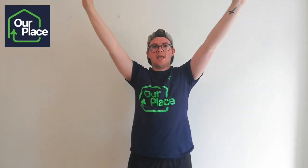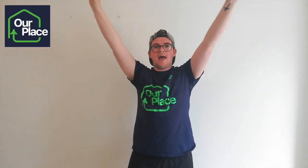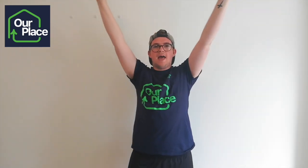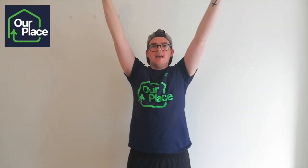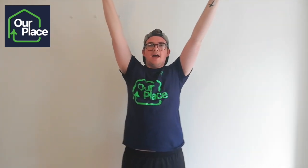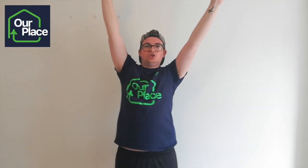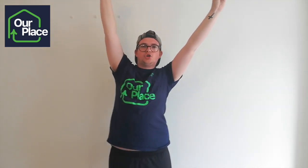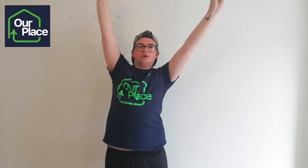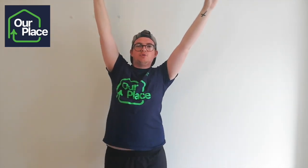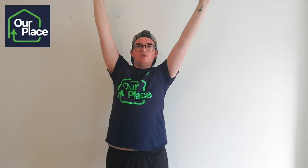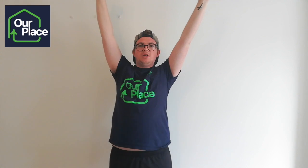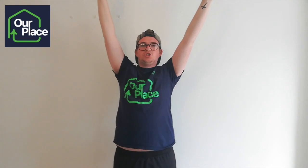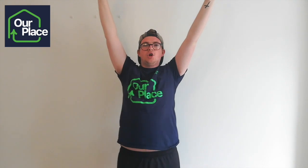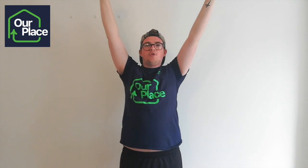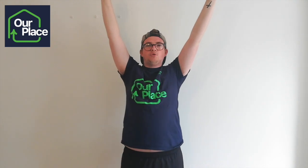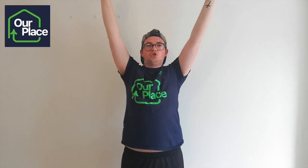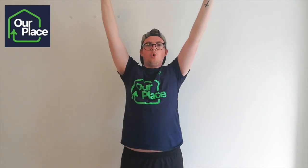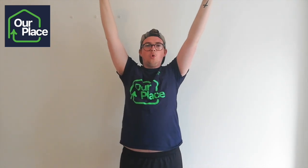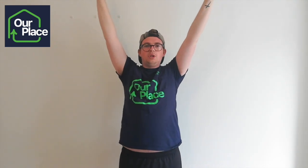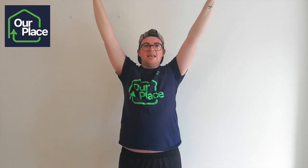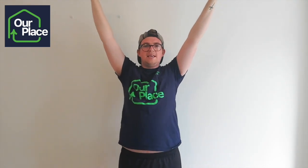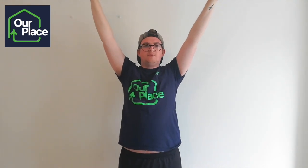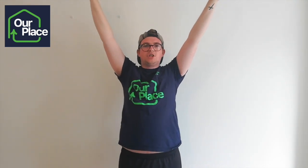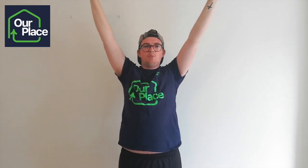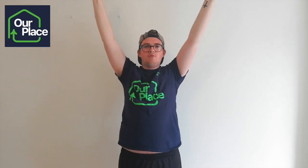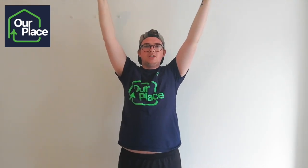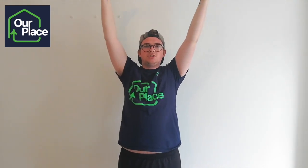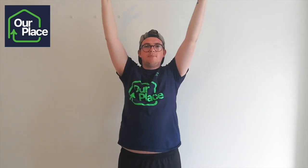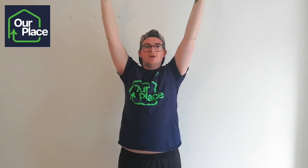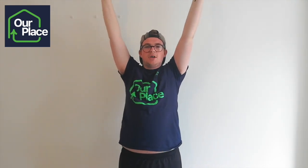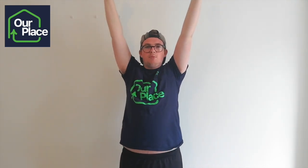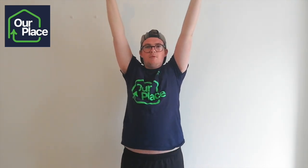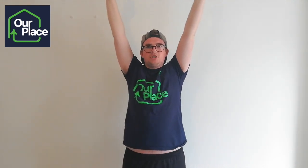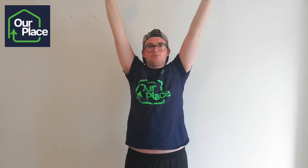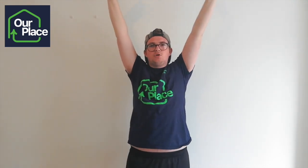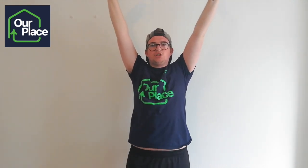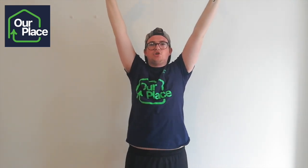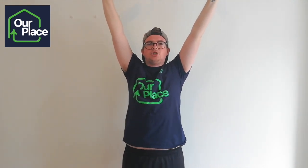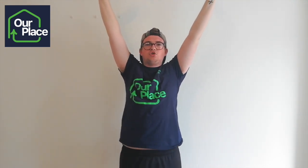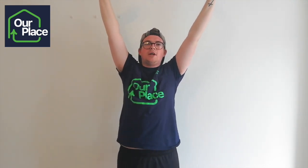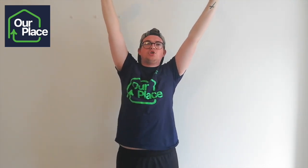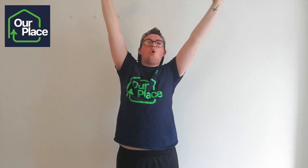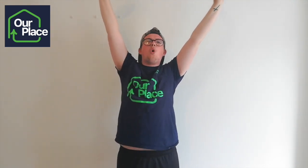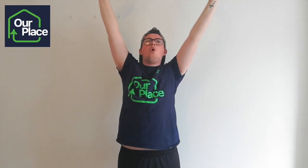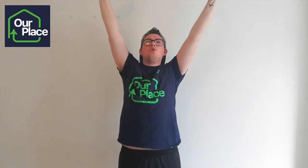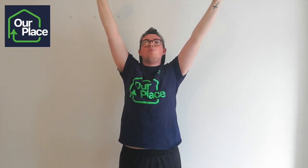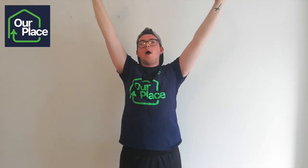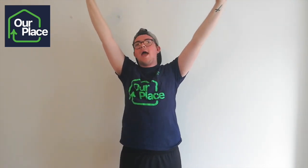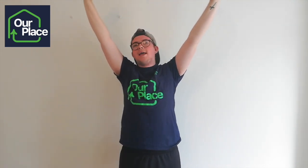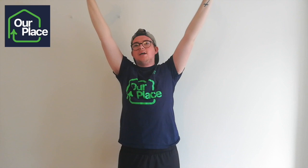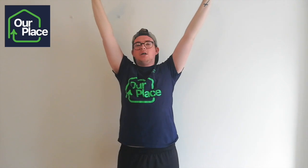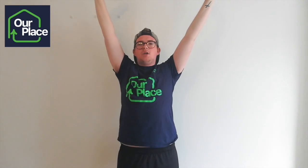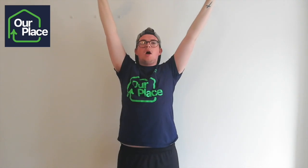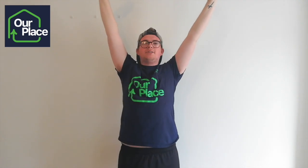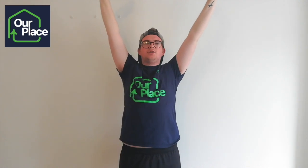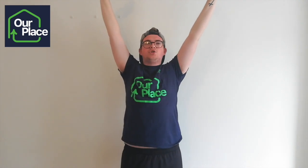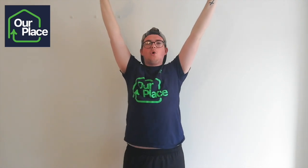and try to reach those tall leaves can we reach them stretch nice and tall